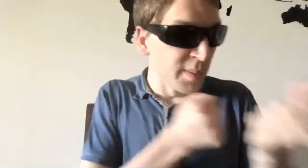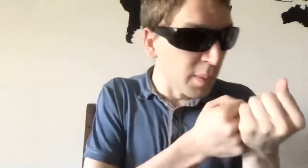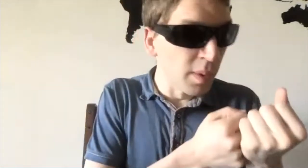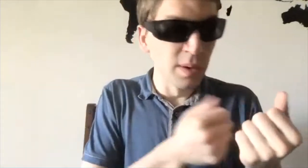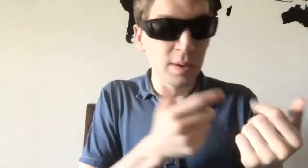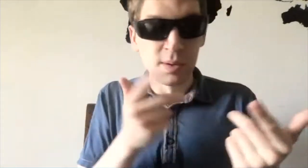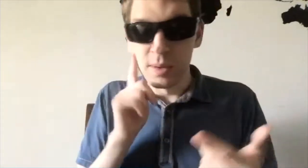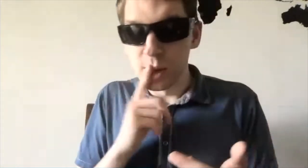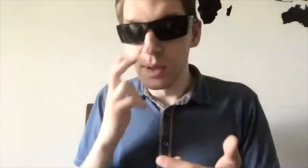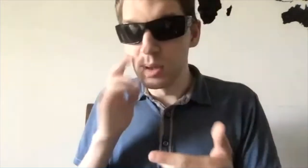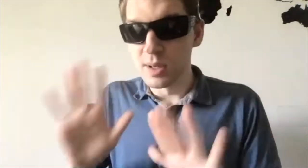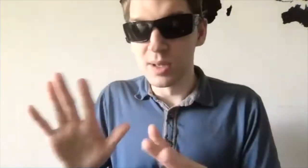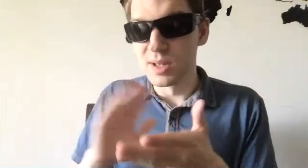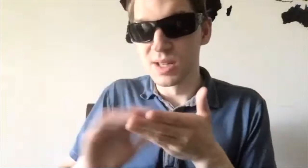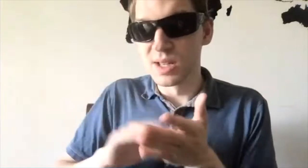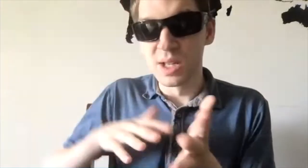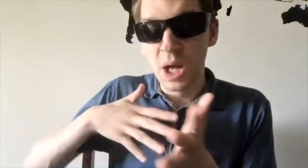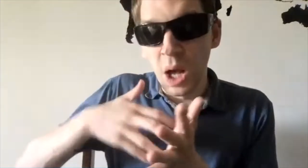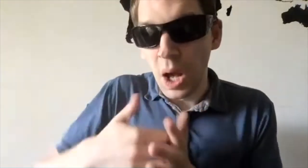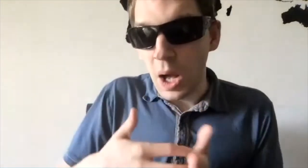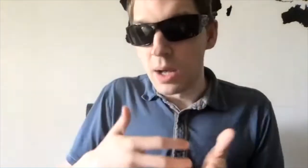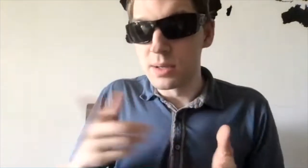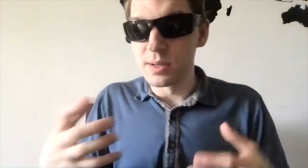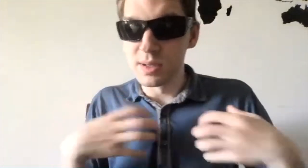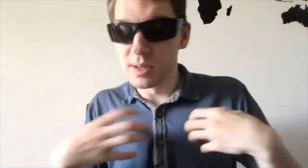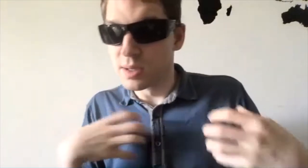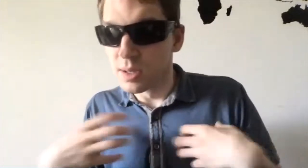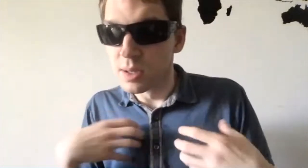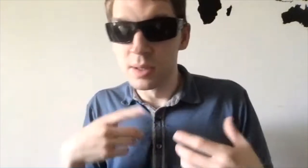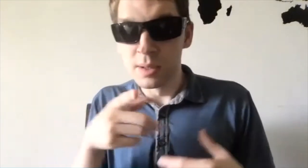Not leaning towards the deaf side, not leaning towards Deafblind side. You don't know what the person